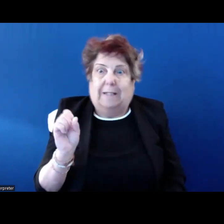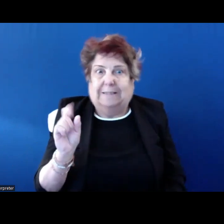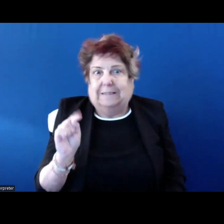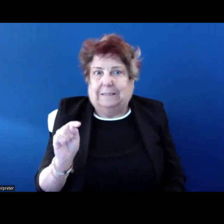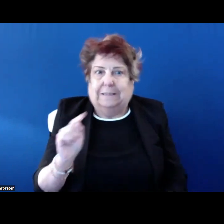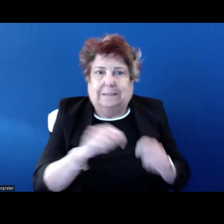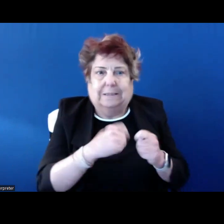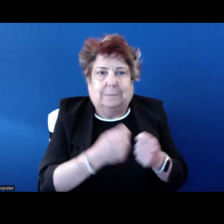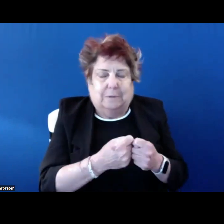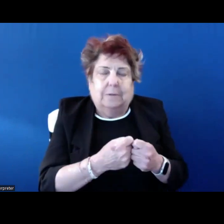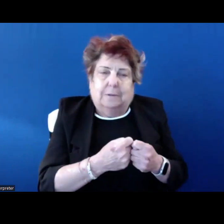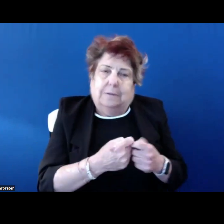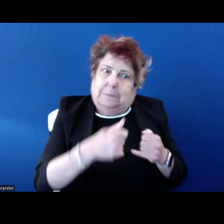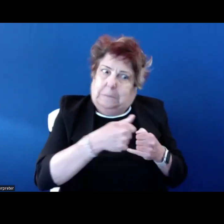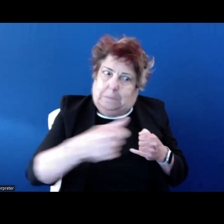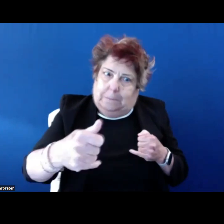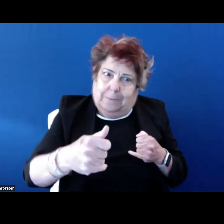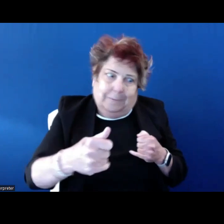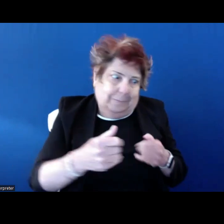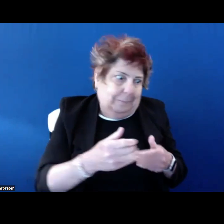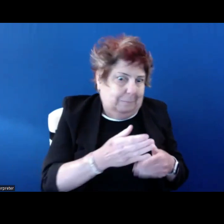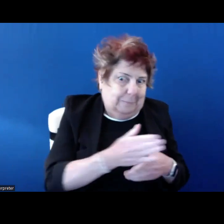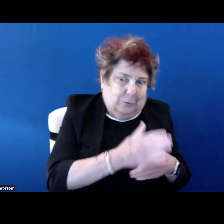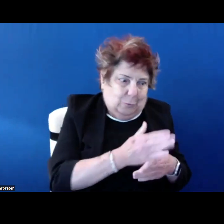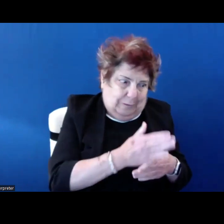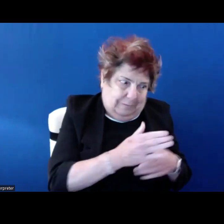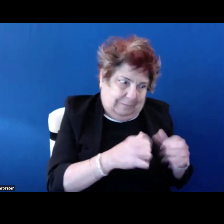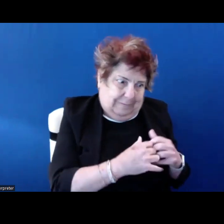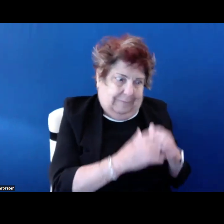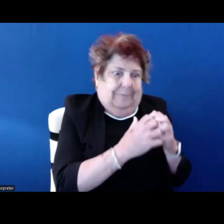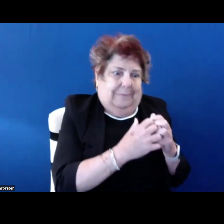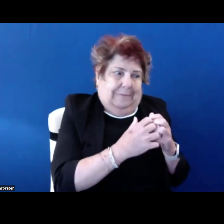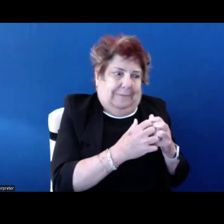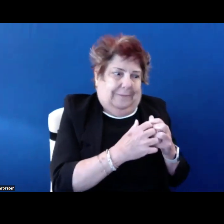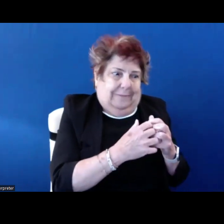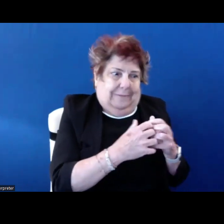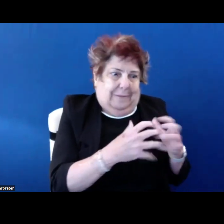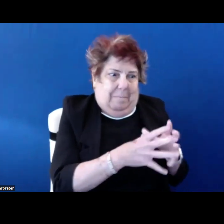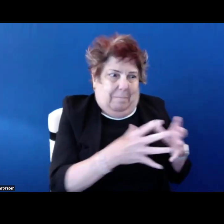building an inclusive, robust team but having too many participating stakeholders to make it a